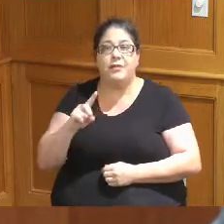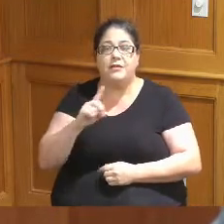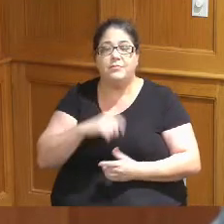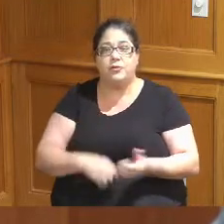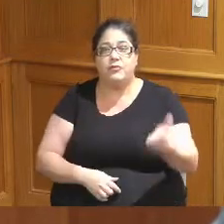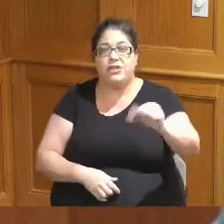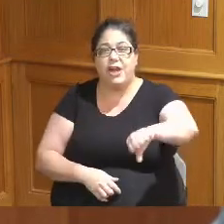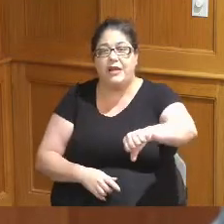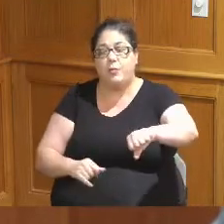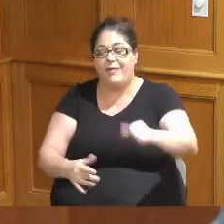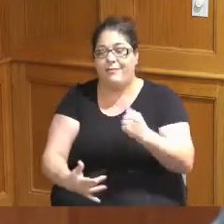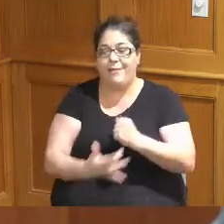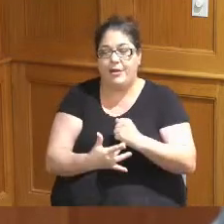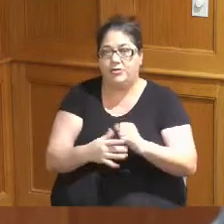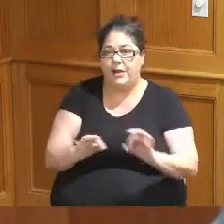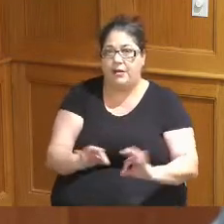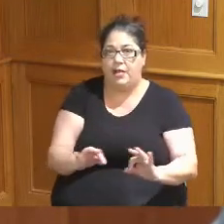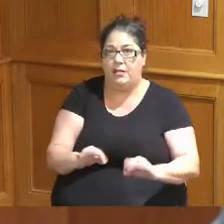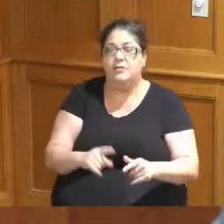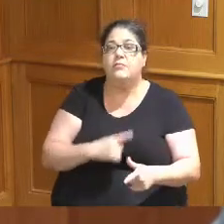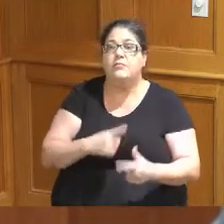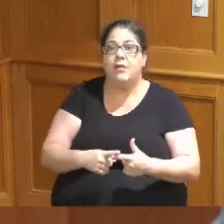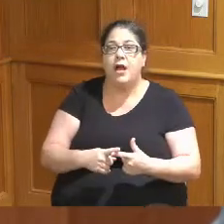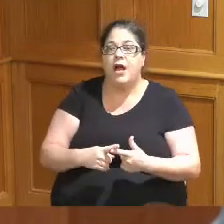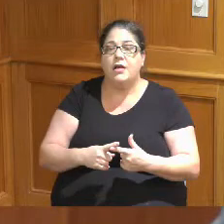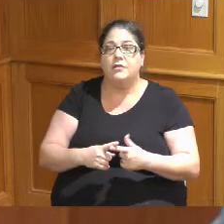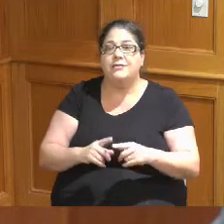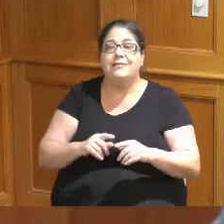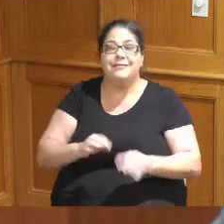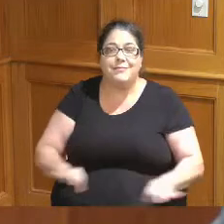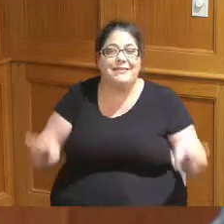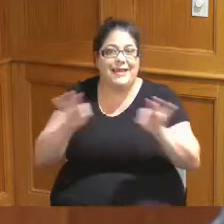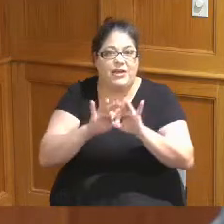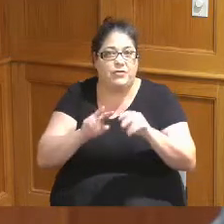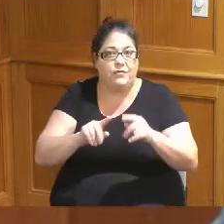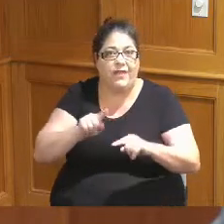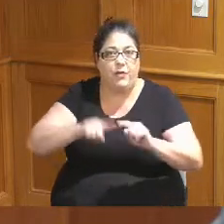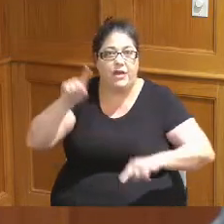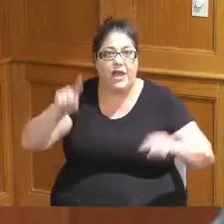due to minor technicalities however substantial variations this is not one of those so fabric